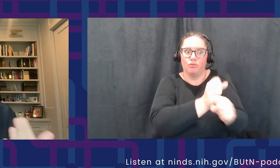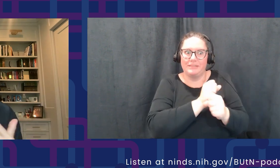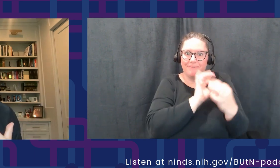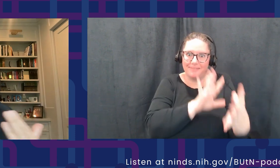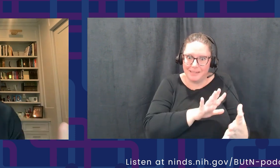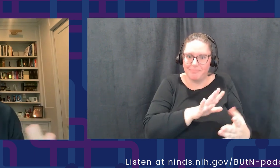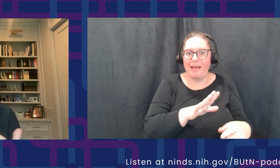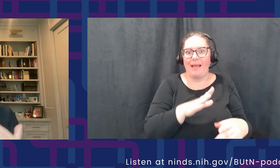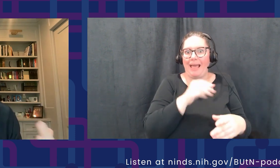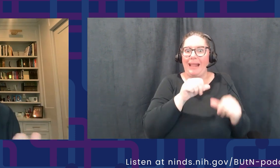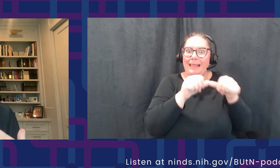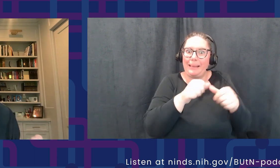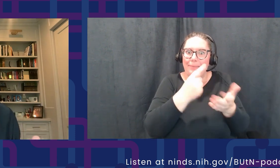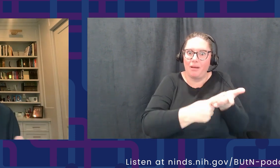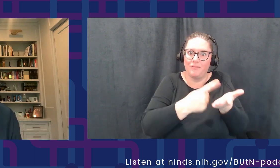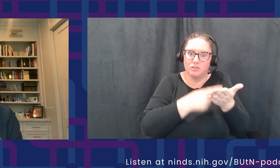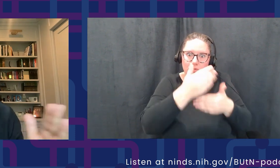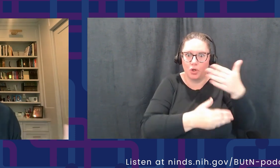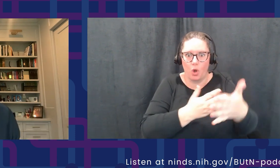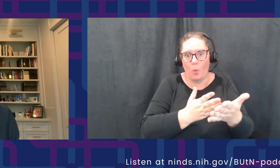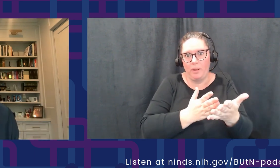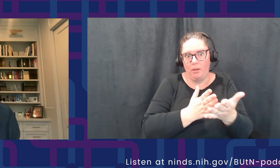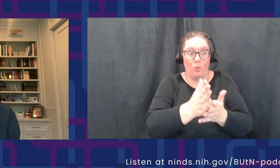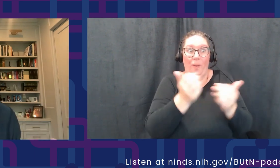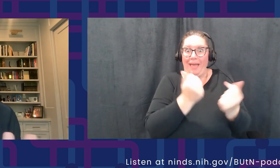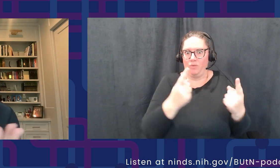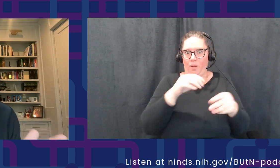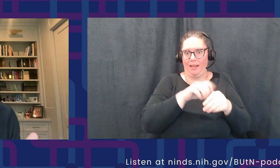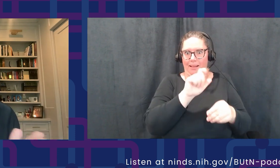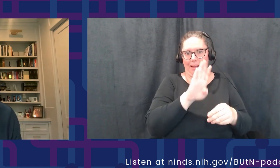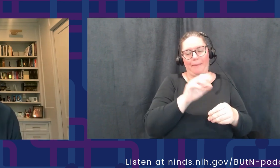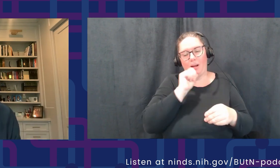keep that exchange going always through everybody in the lab, not just me.